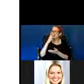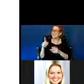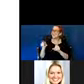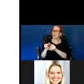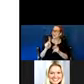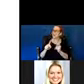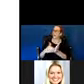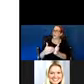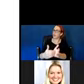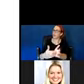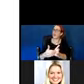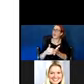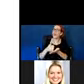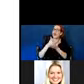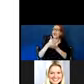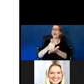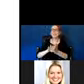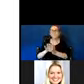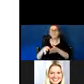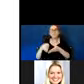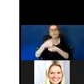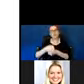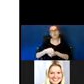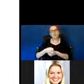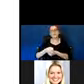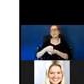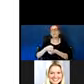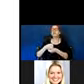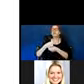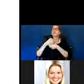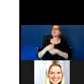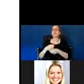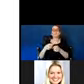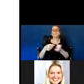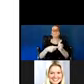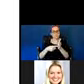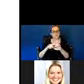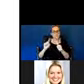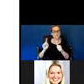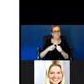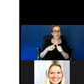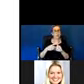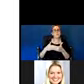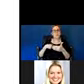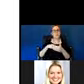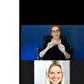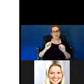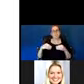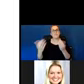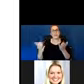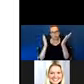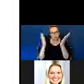unless we have that trust with our clients. We also believe that collaboration and partnership is key.